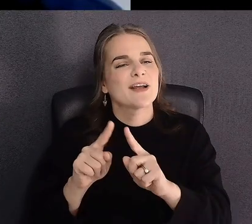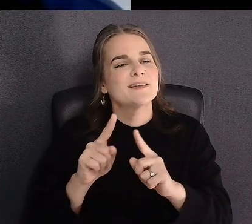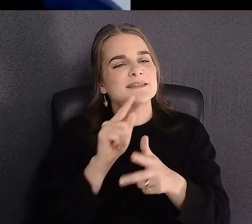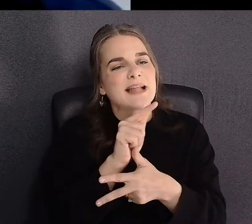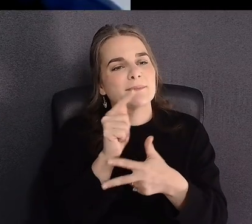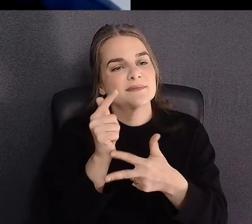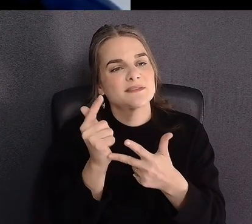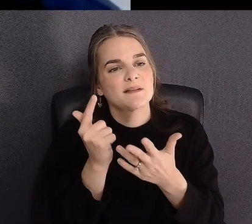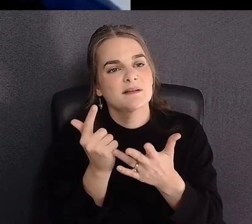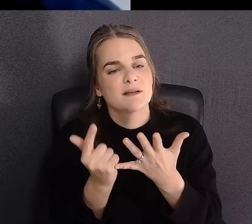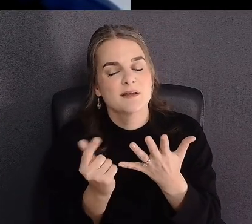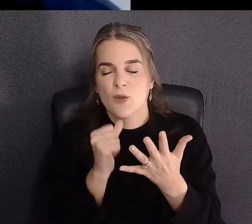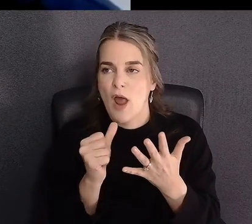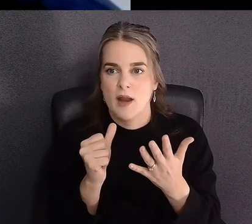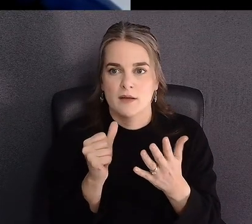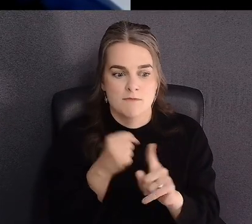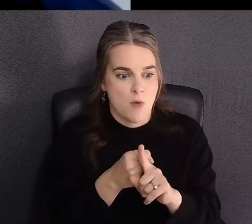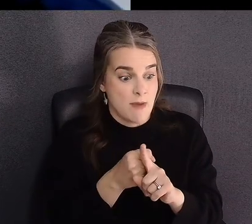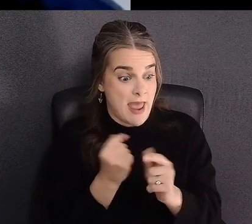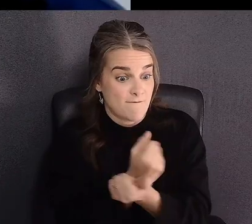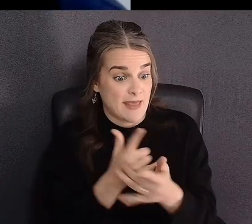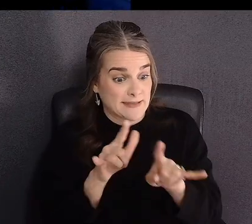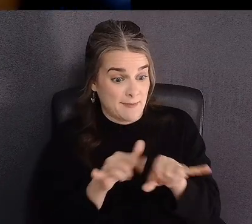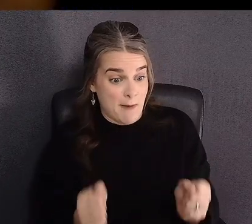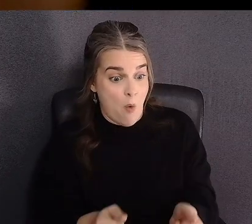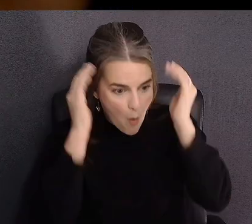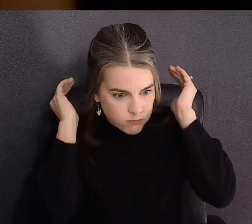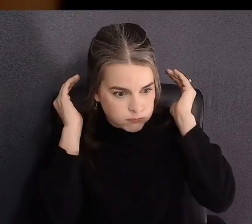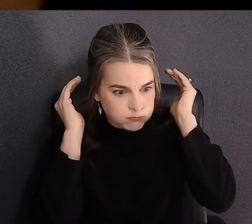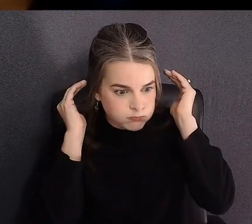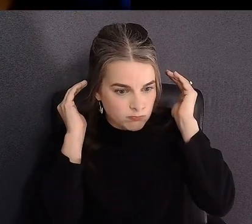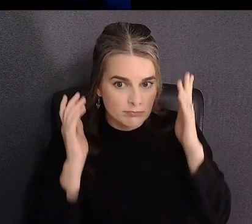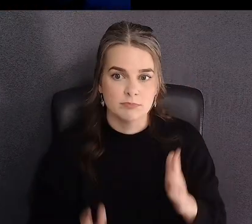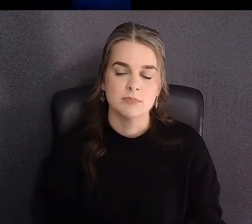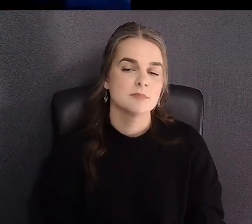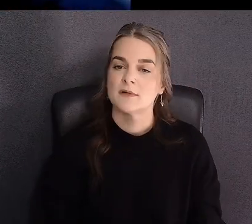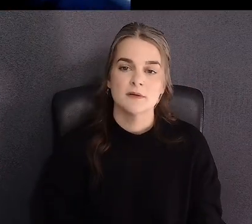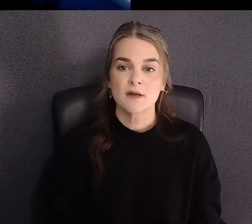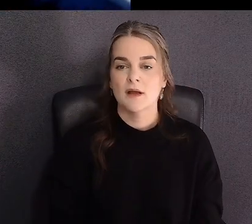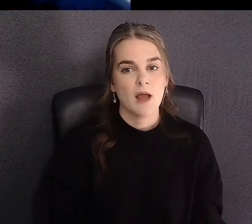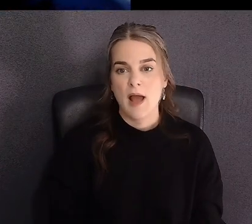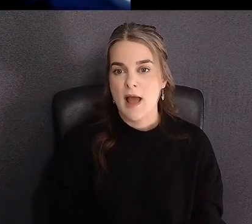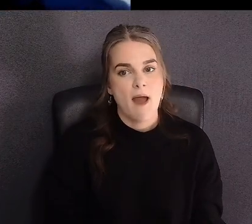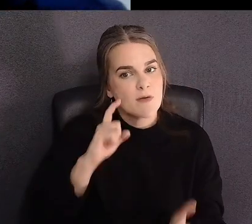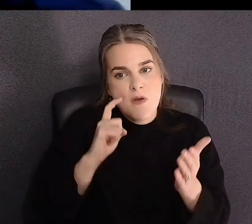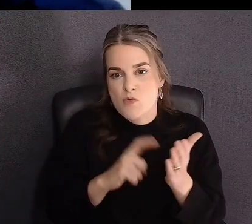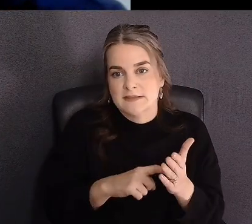to try not to overwhelm almost. I find a lot of difficulty with that, especially at the main hospital.